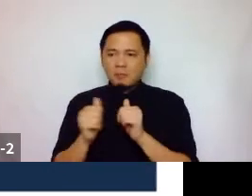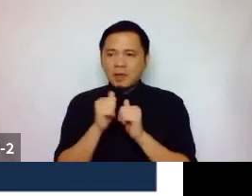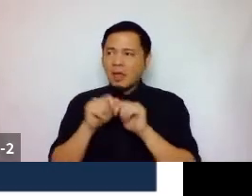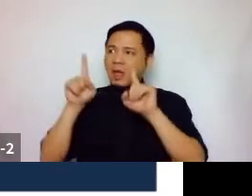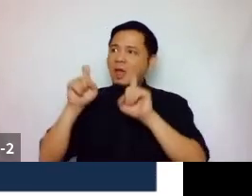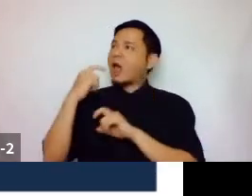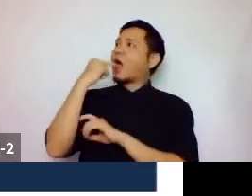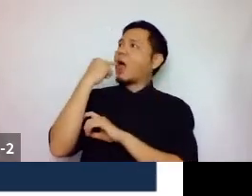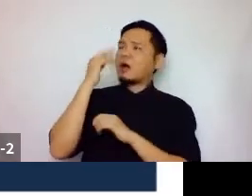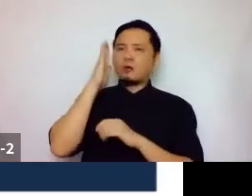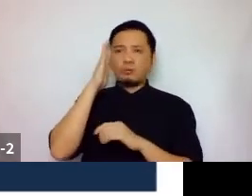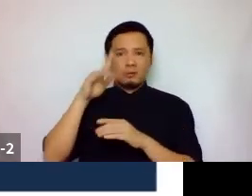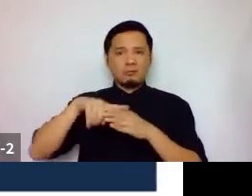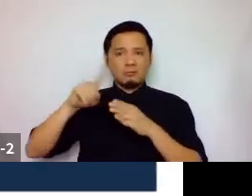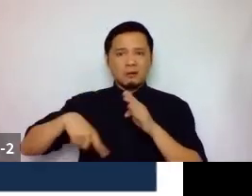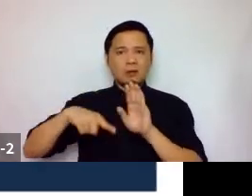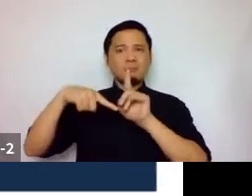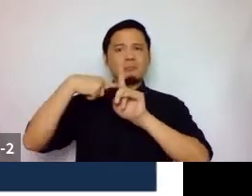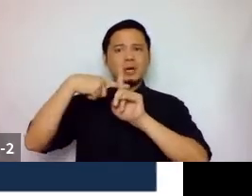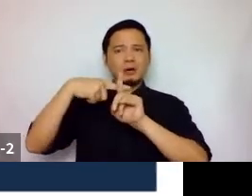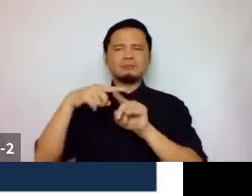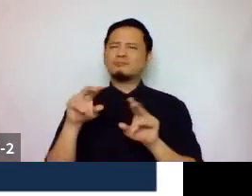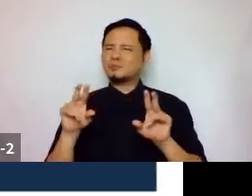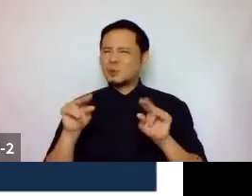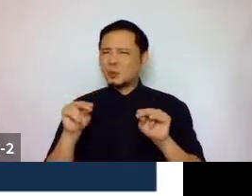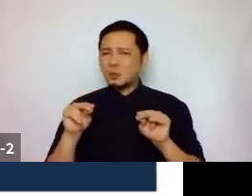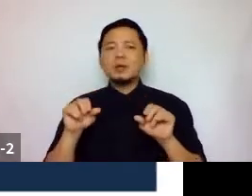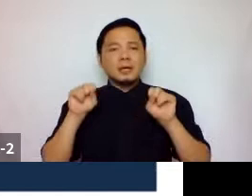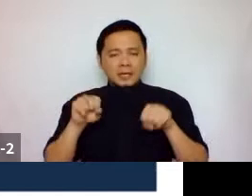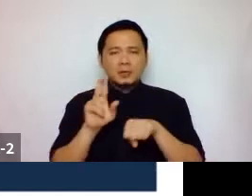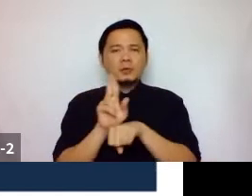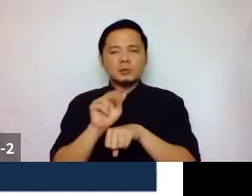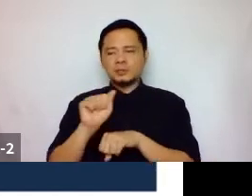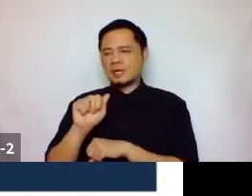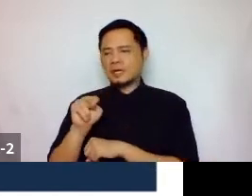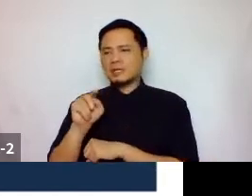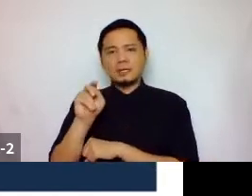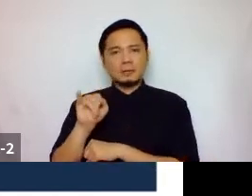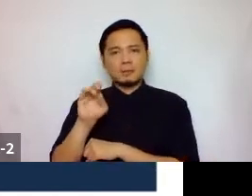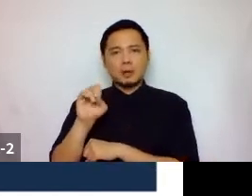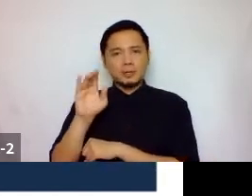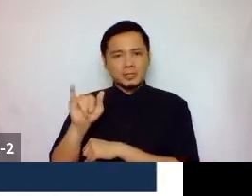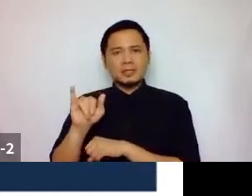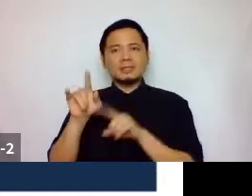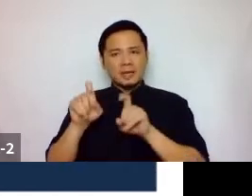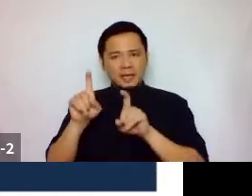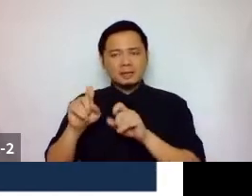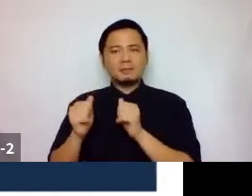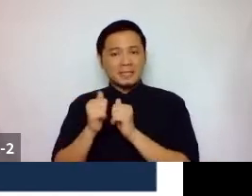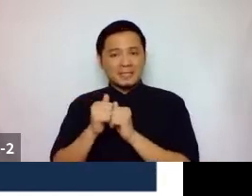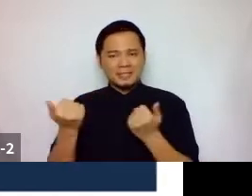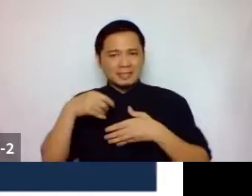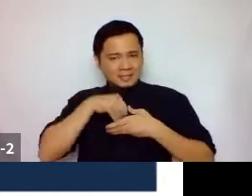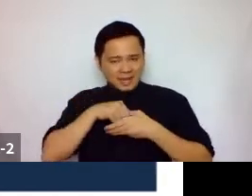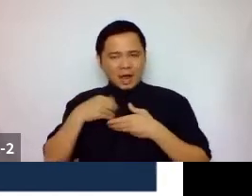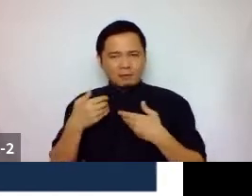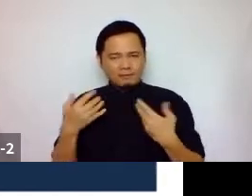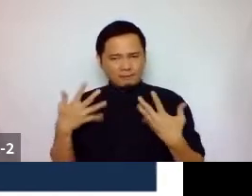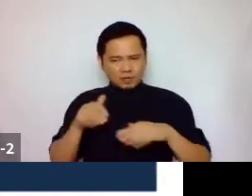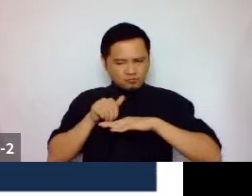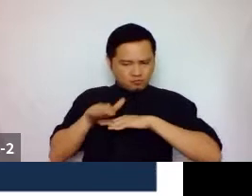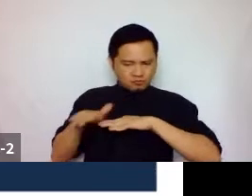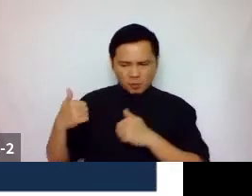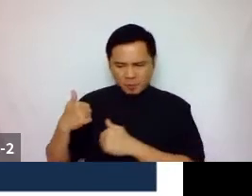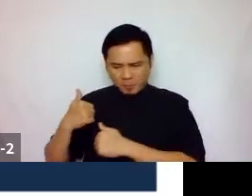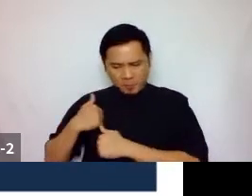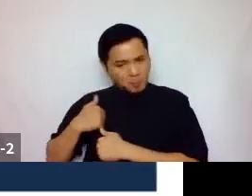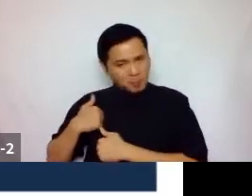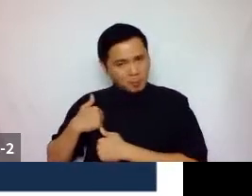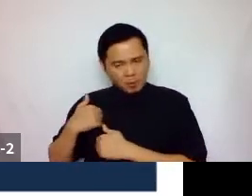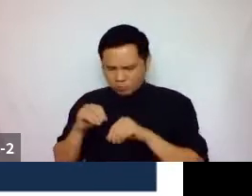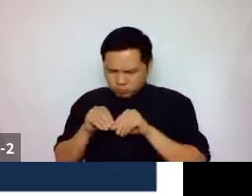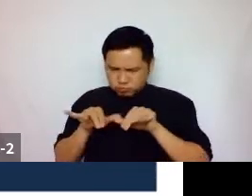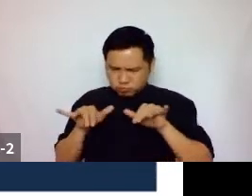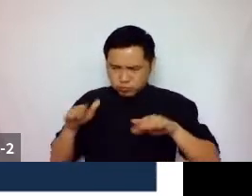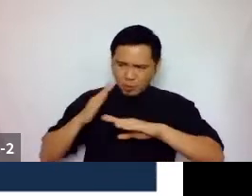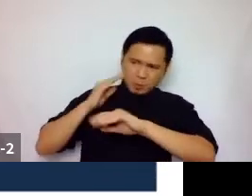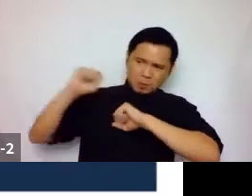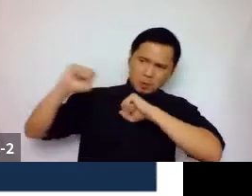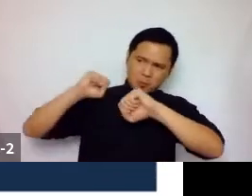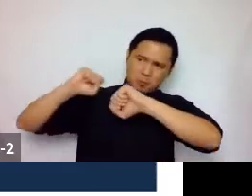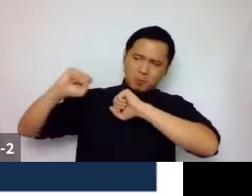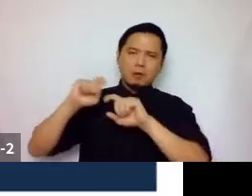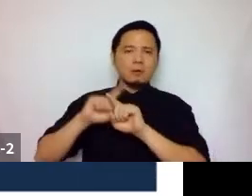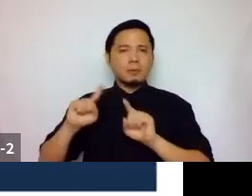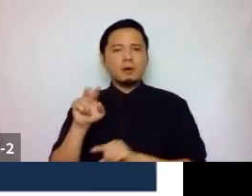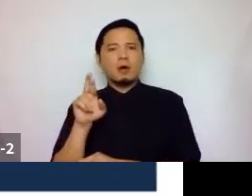You might test positive for the antibody test, this means that your soldiers are out of your body, that’s why you tested positive for antibody test but not for RT-PCR.